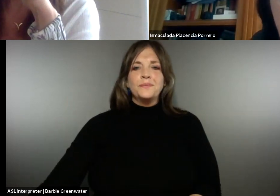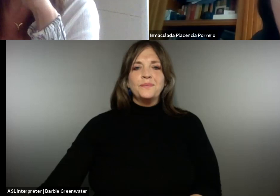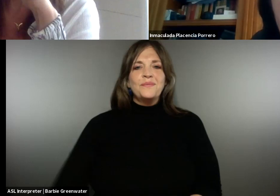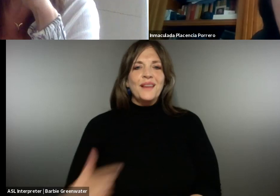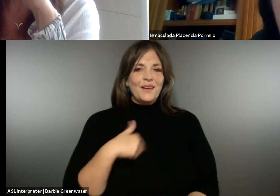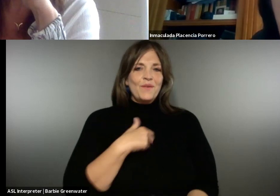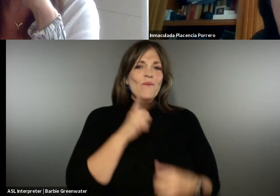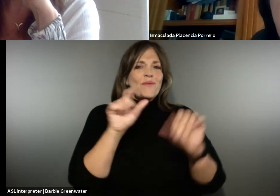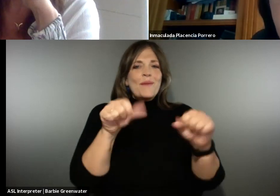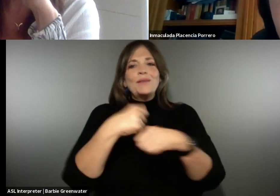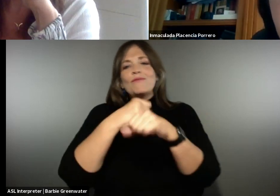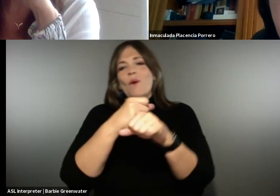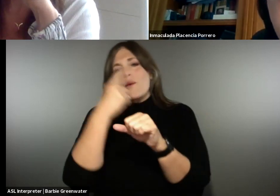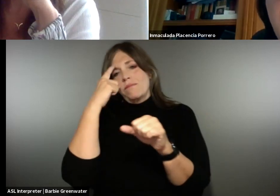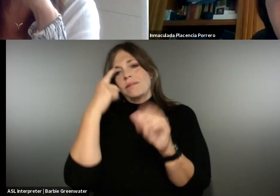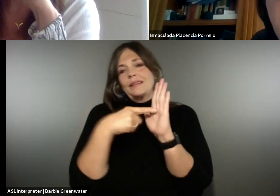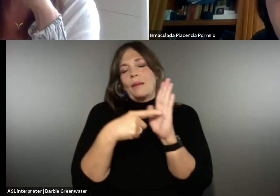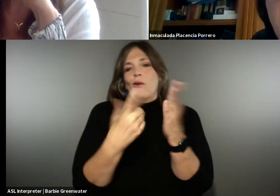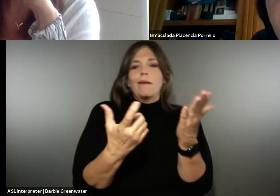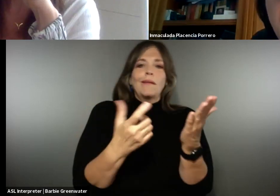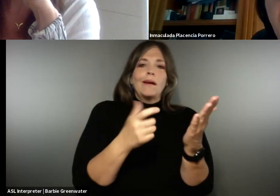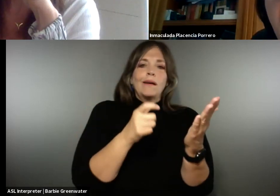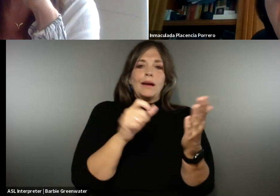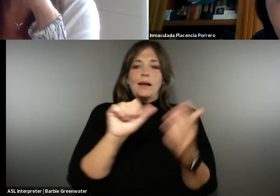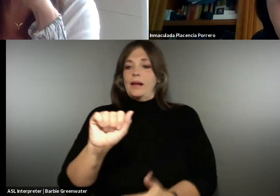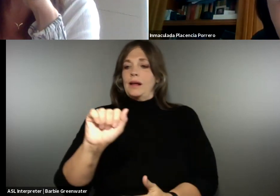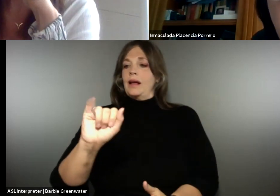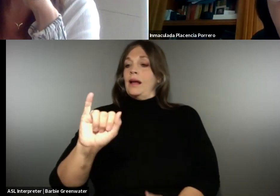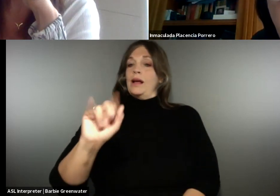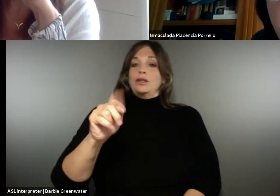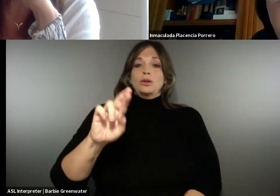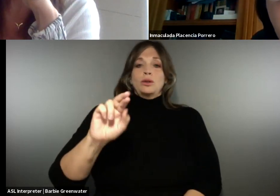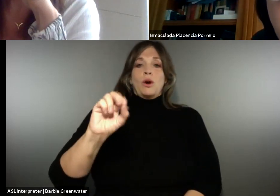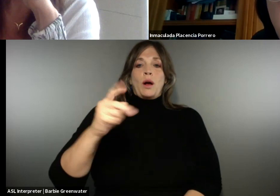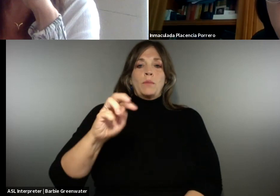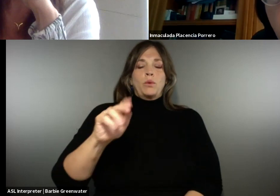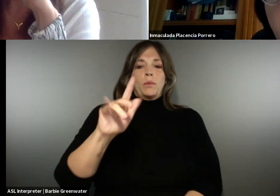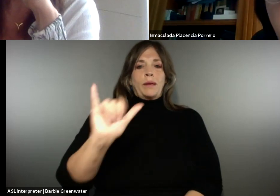contains compulsory accessibility requirements